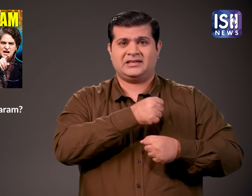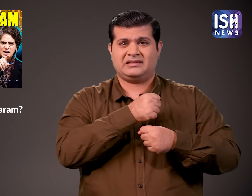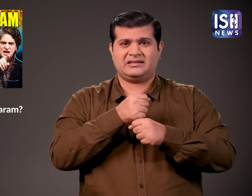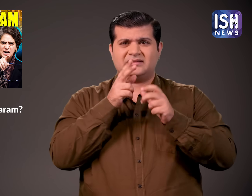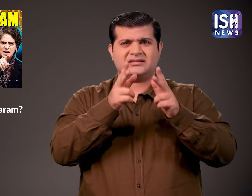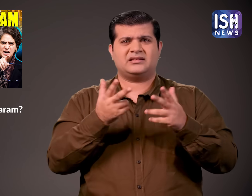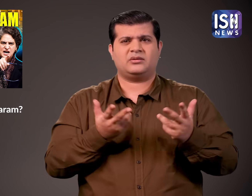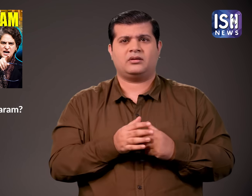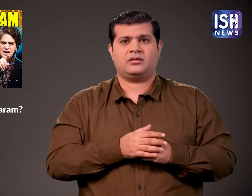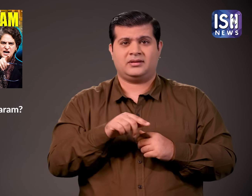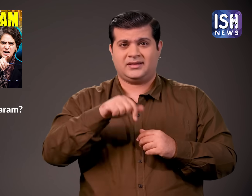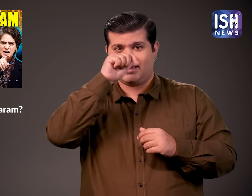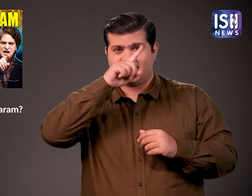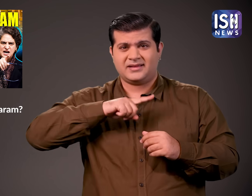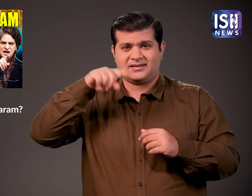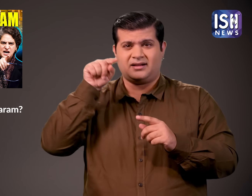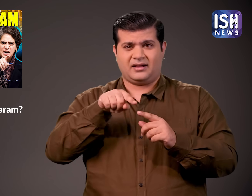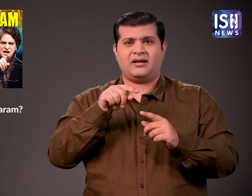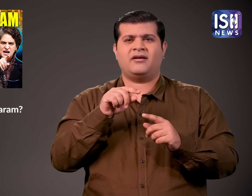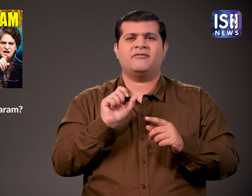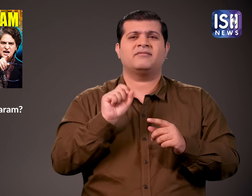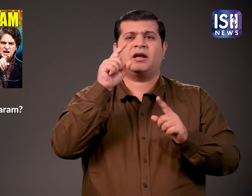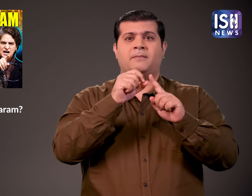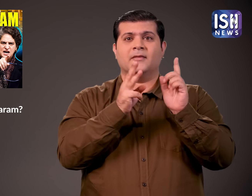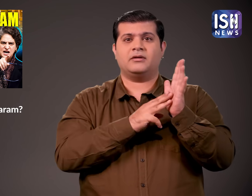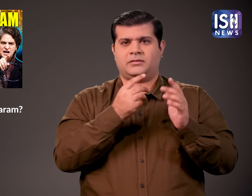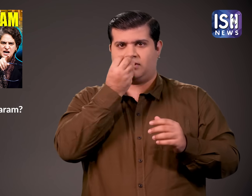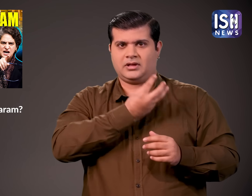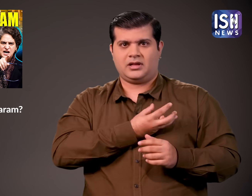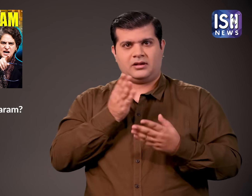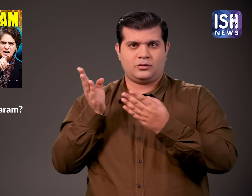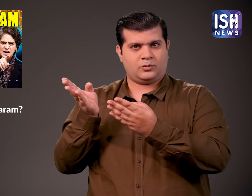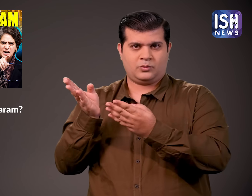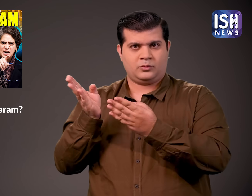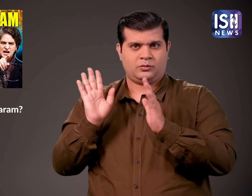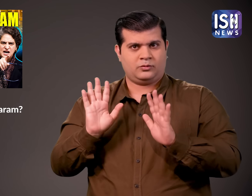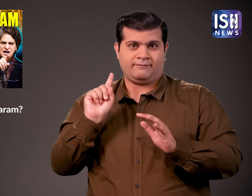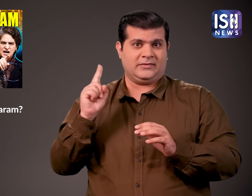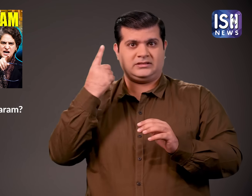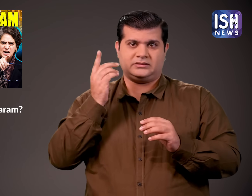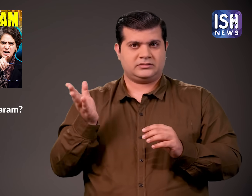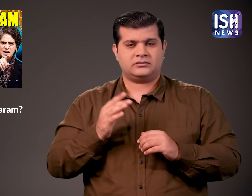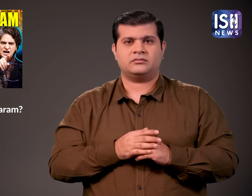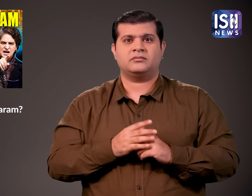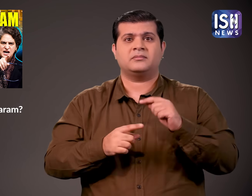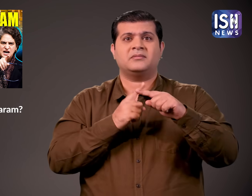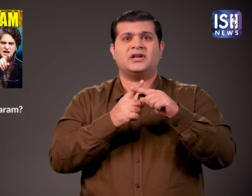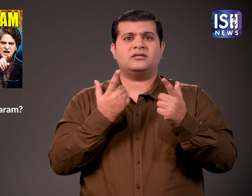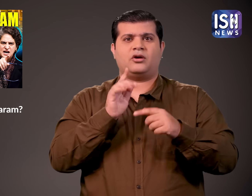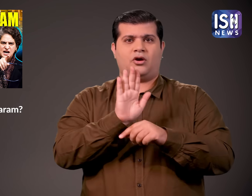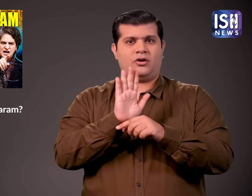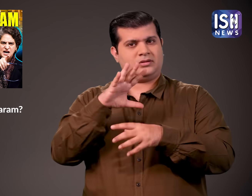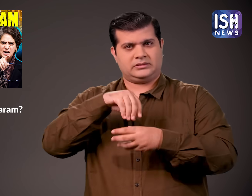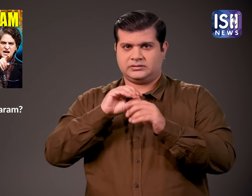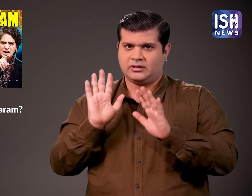Gogoi added that since Jawaharlal Nehru was India’s first Prime Minister and a Congress leader,